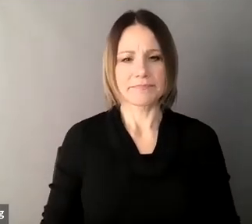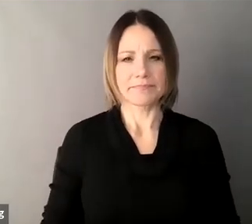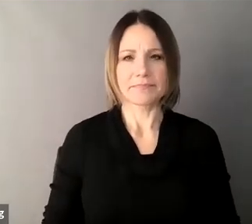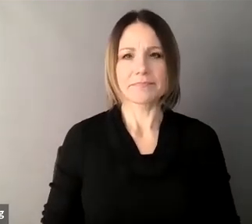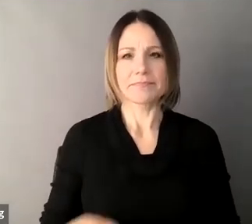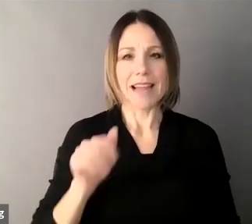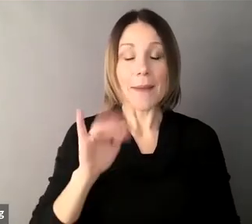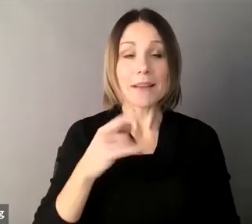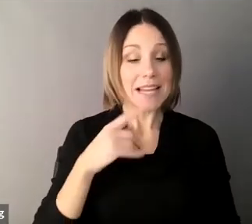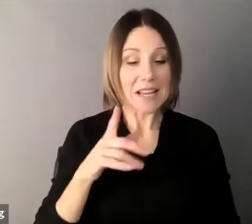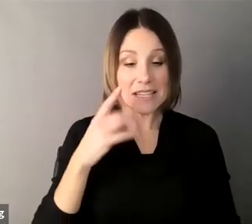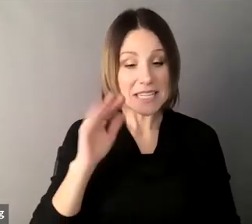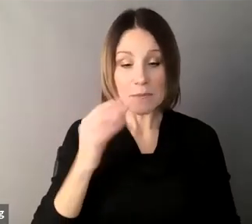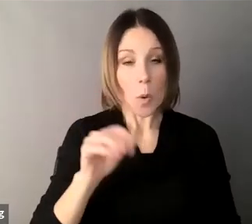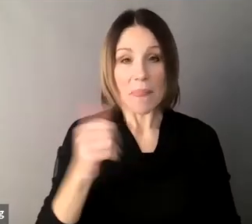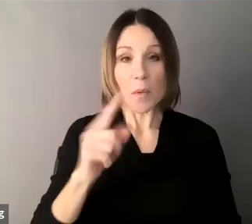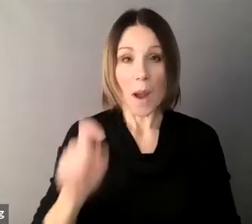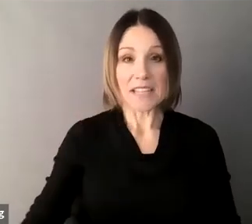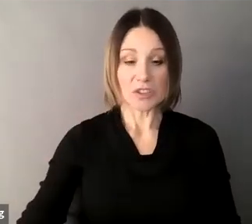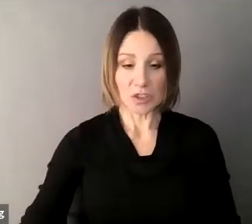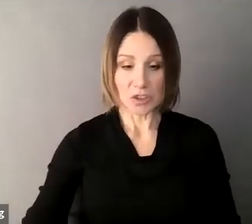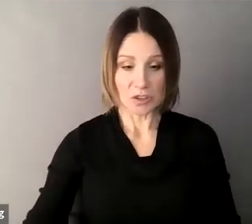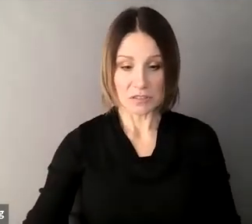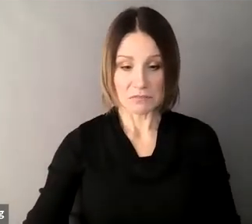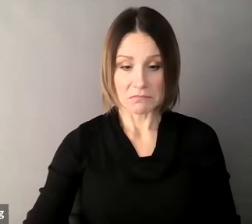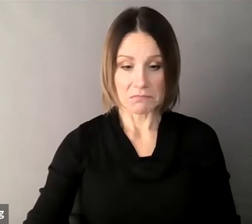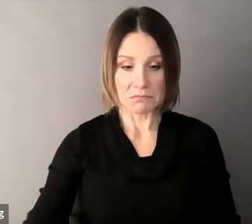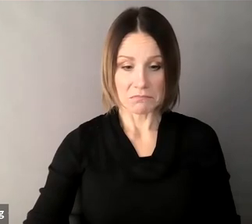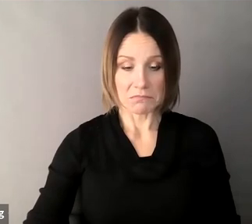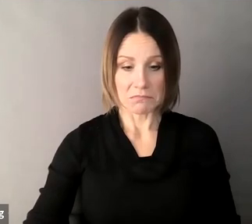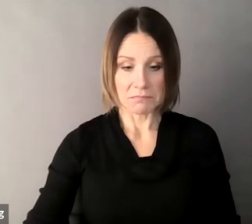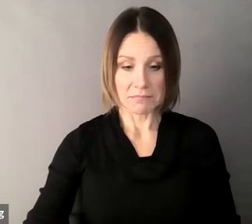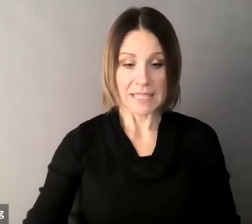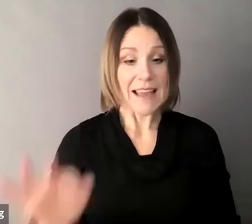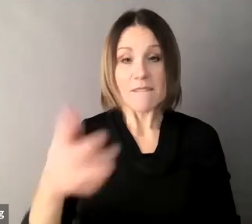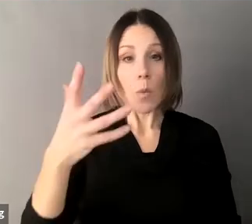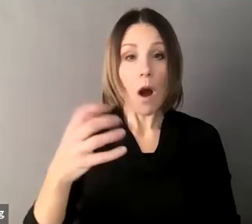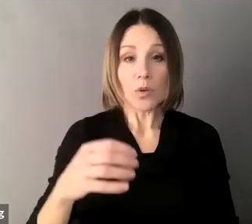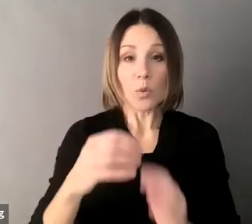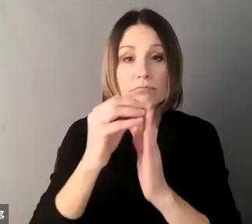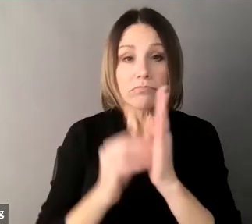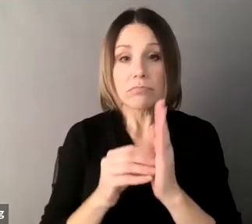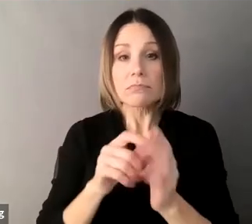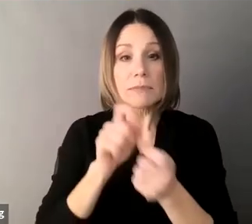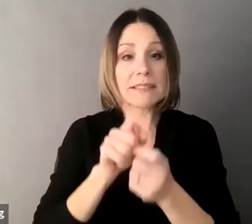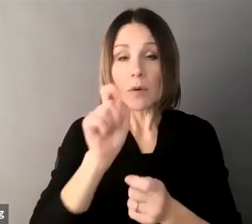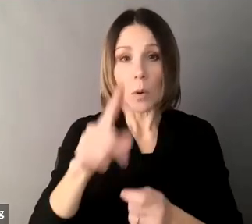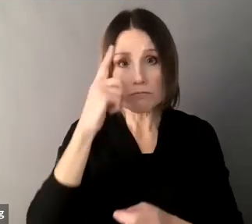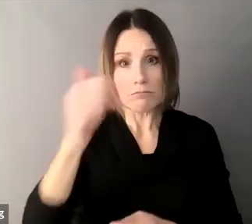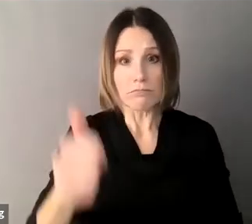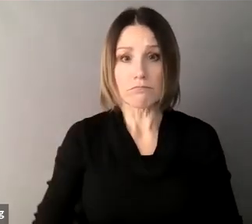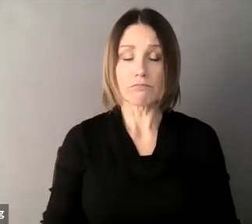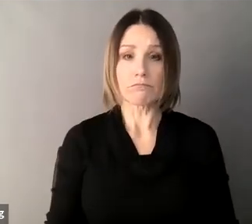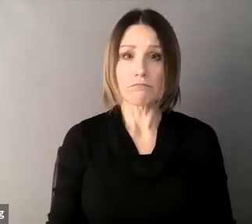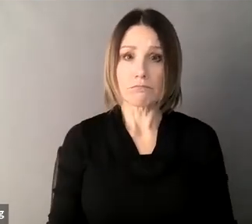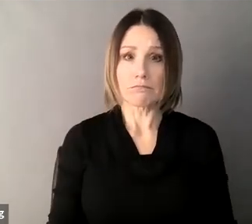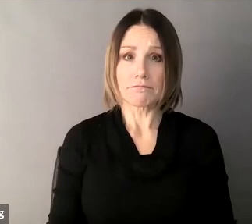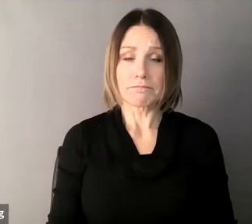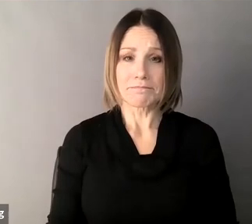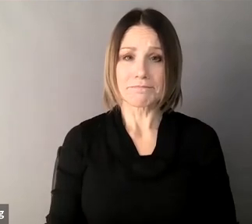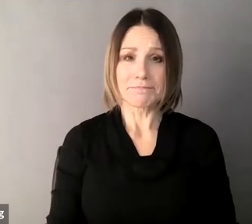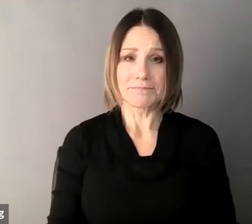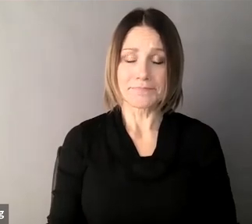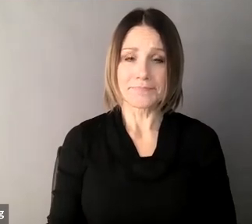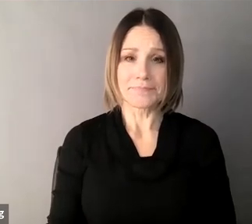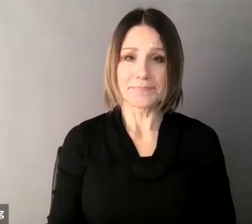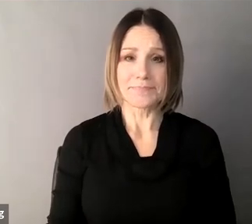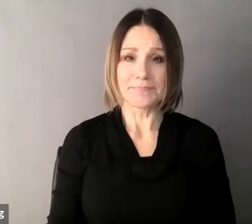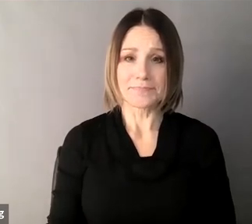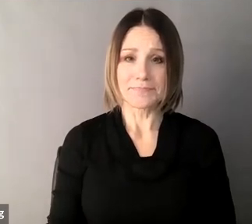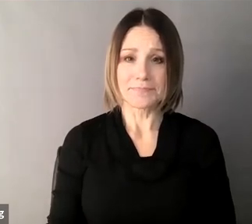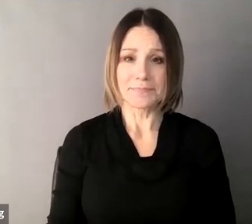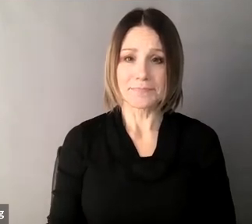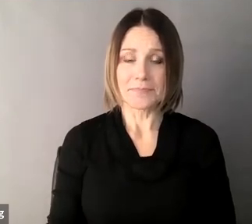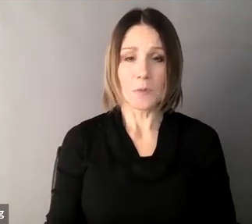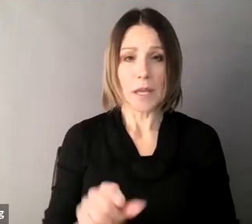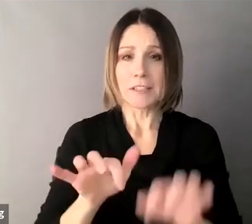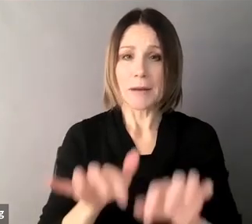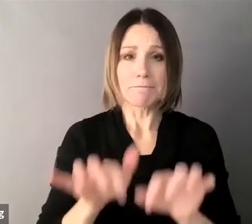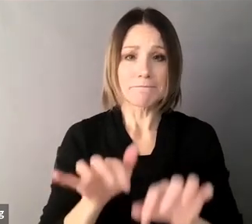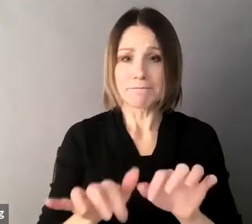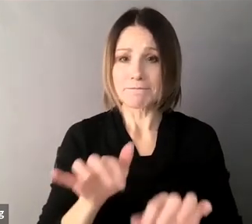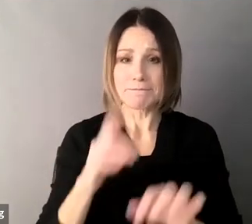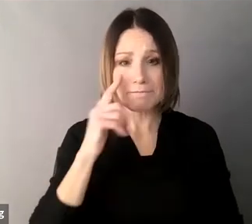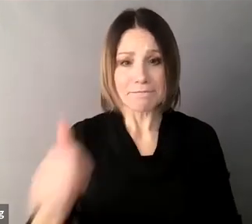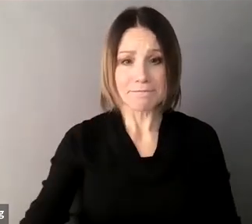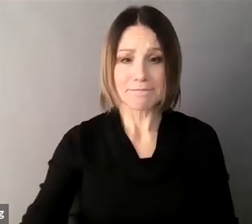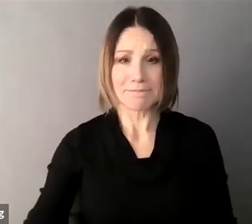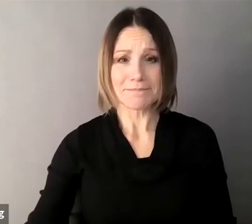anybody who um wants to write one in certainly can um but yeah okay well thank you so much and um